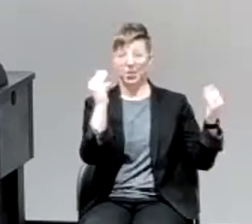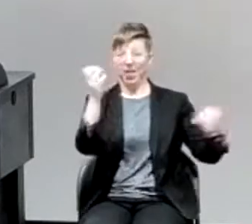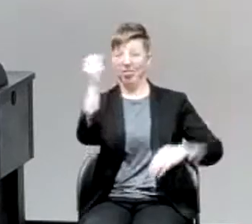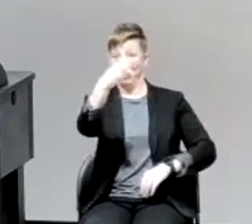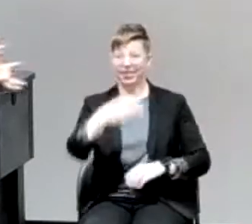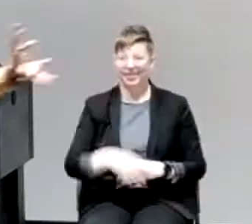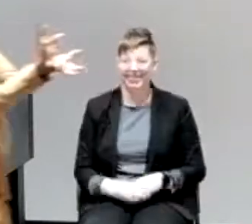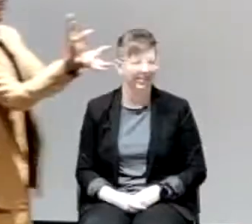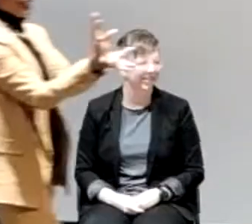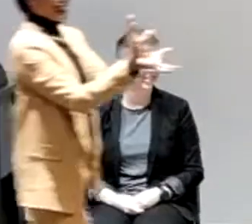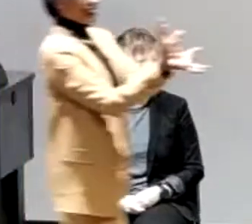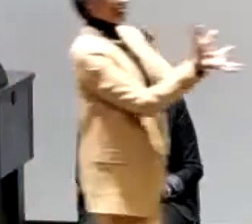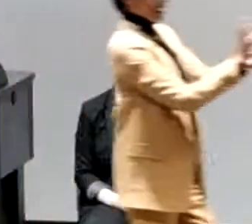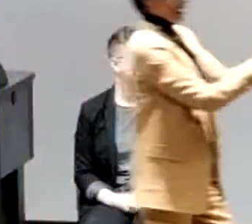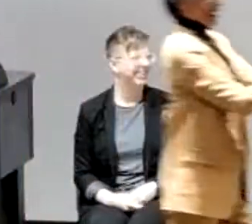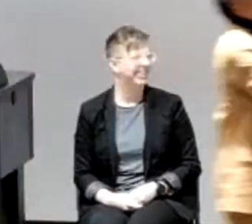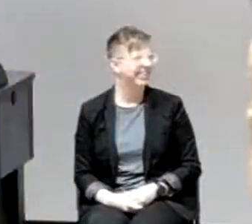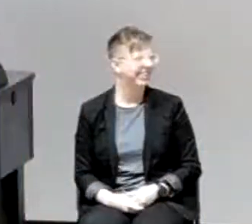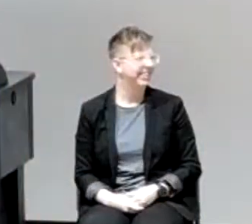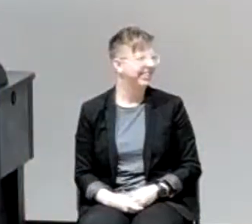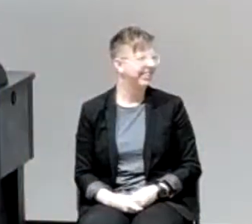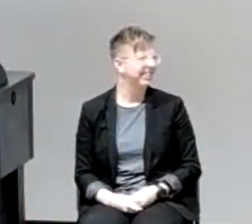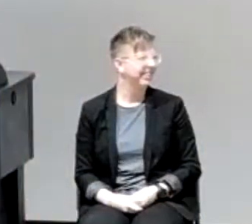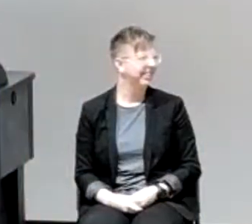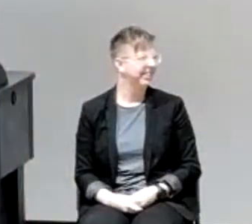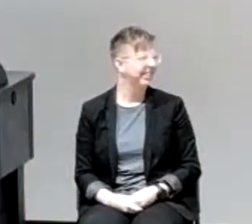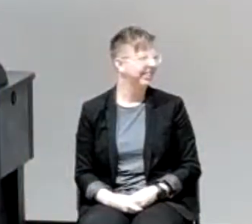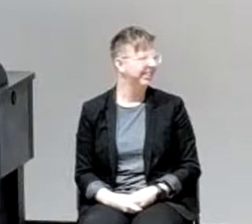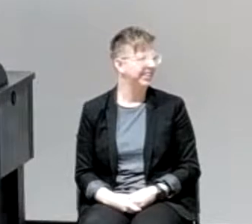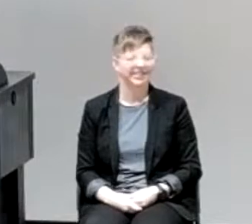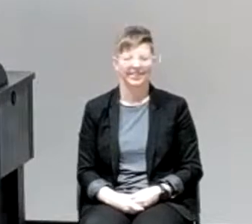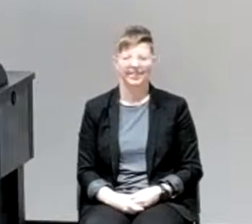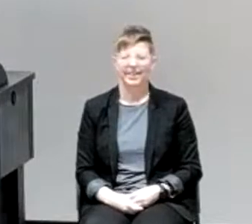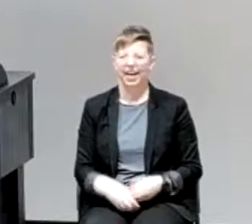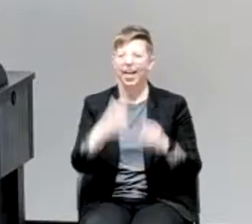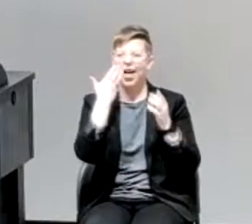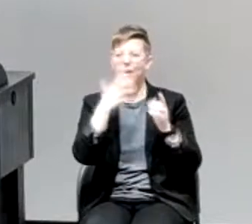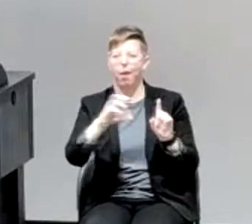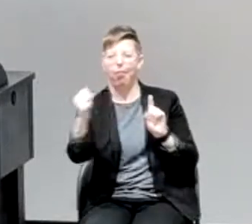? Or someone who can wipe their bottle off and give it to me. I'm not proud. I'm a mother.